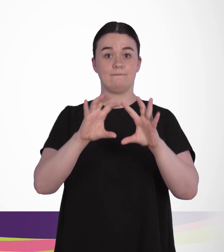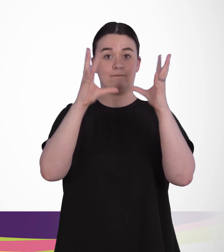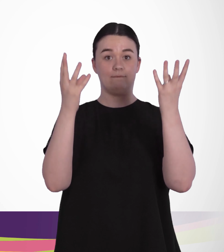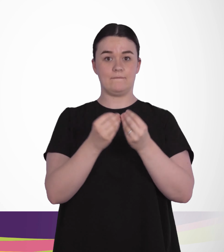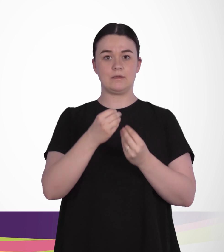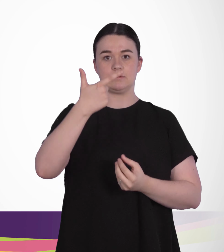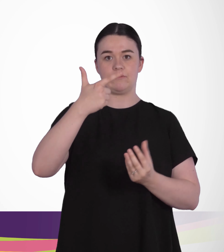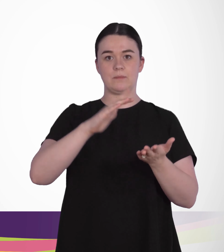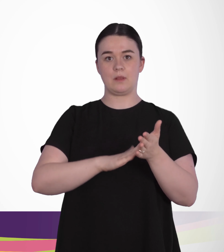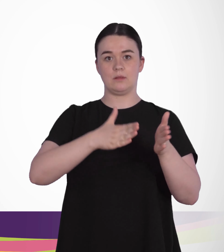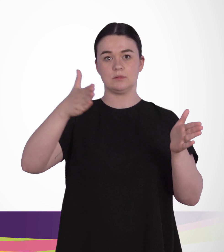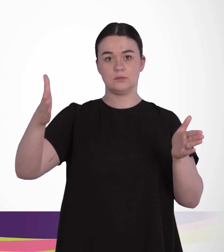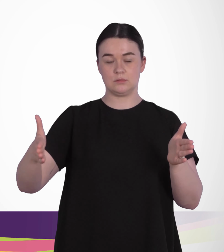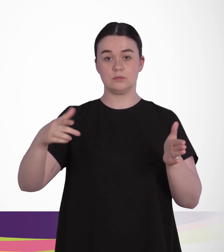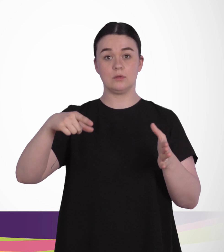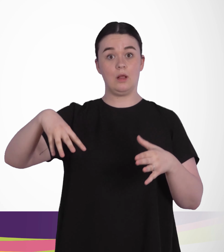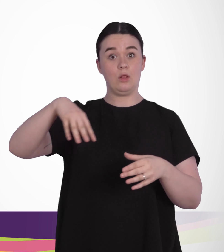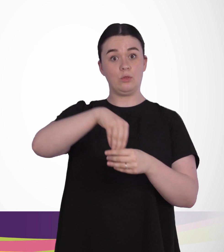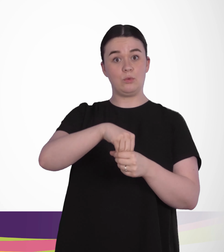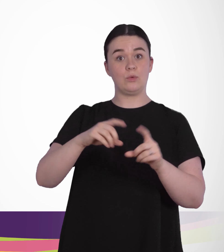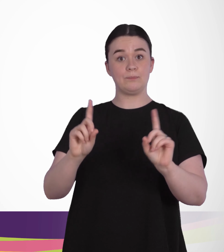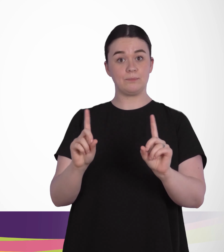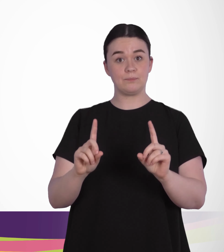conducted over a 7-month period and included: